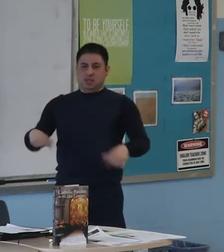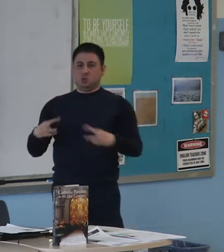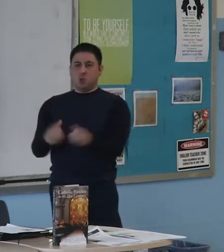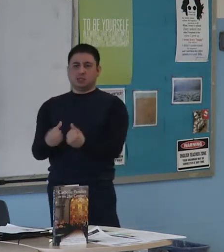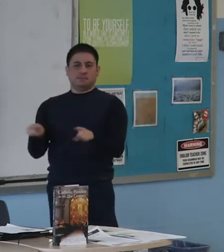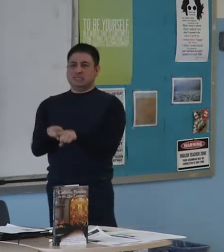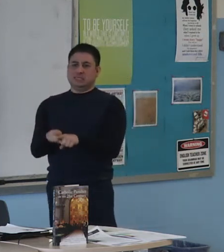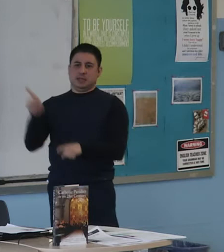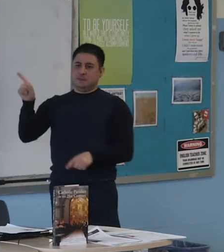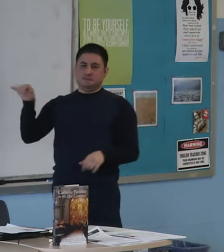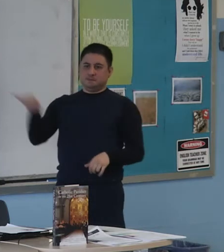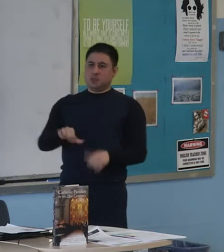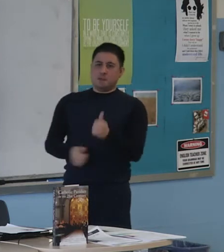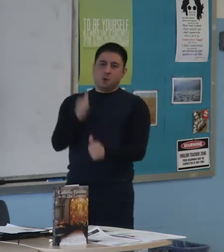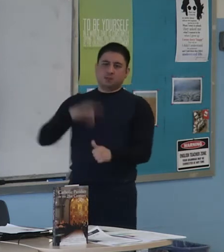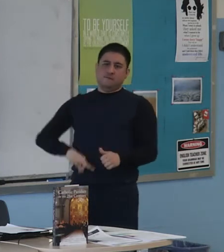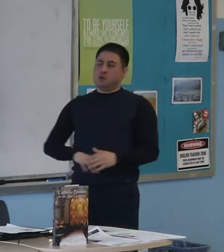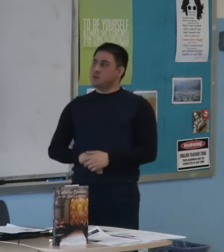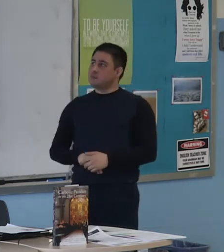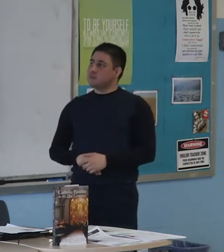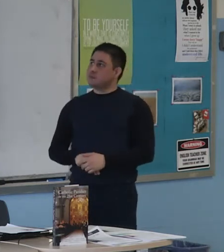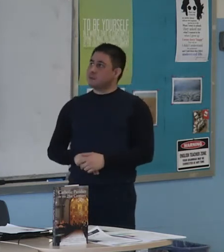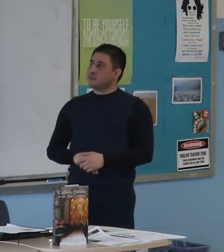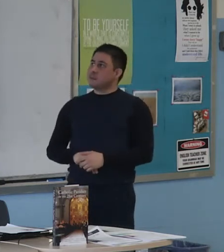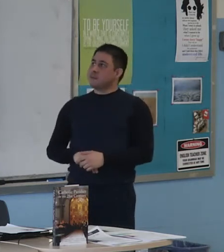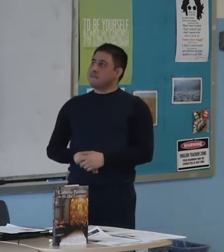kept saying, "this would be most helpful." Interestingly, the the second one was